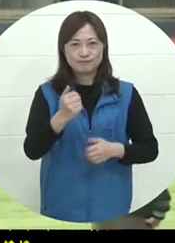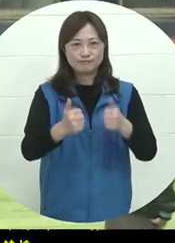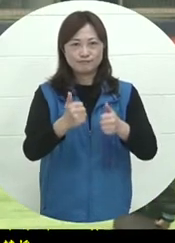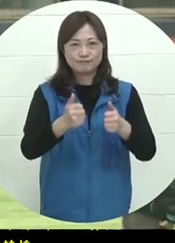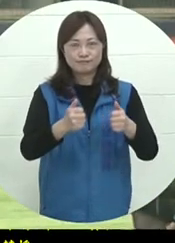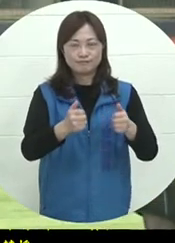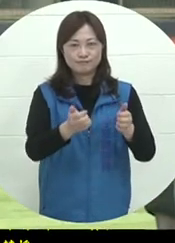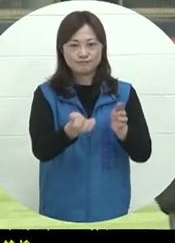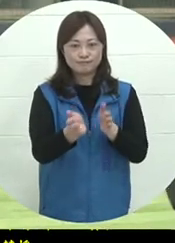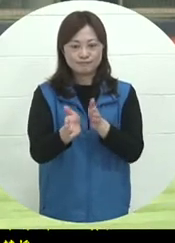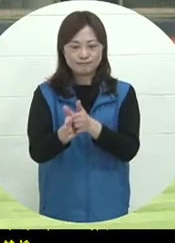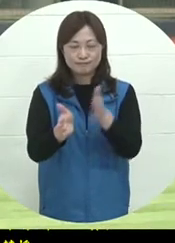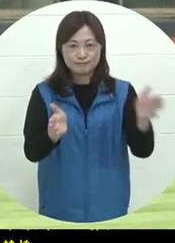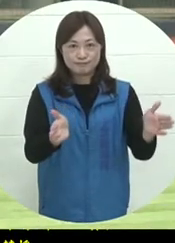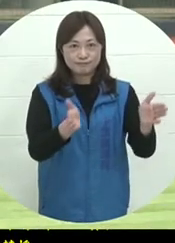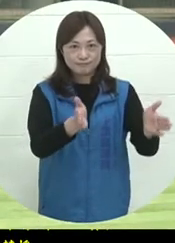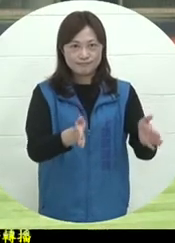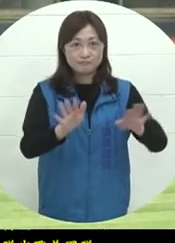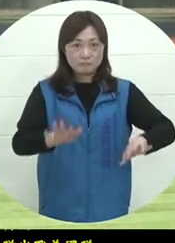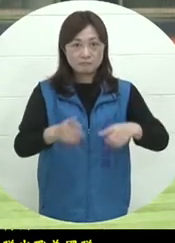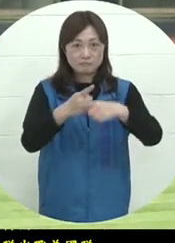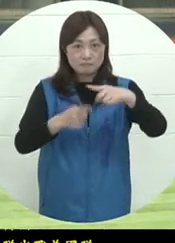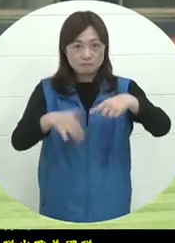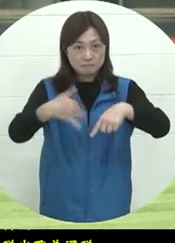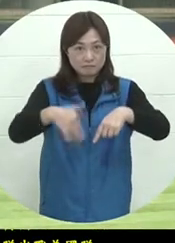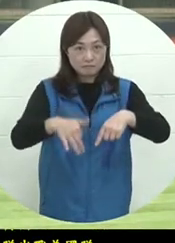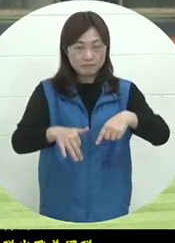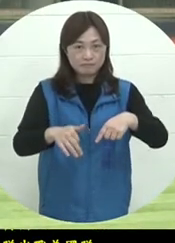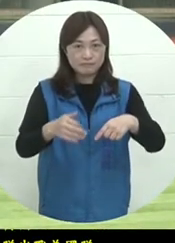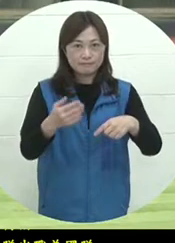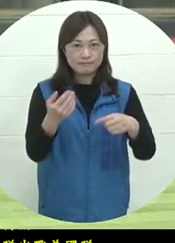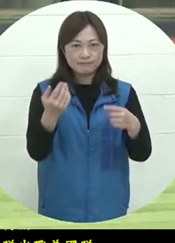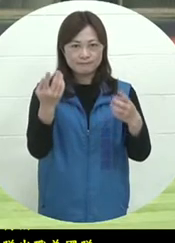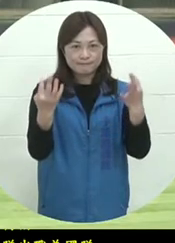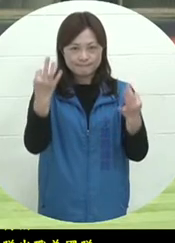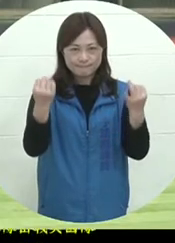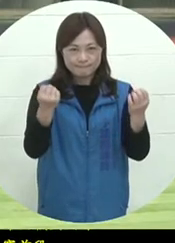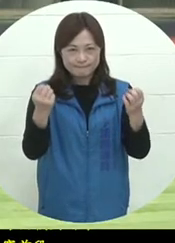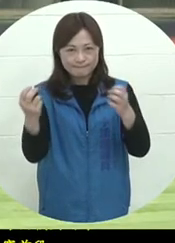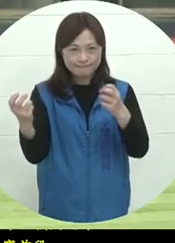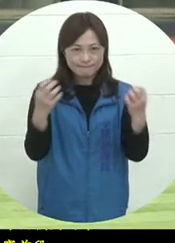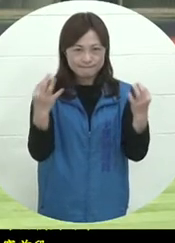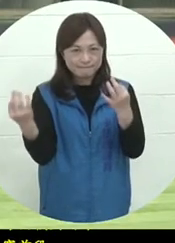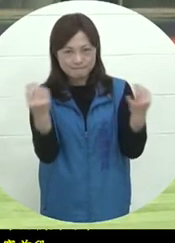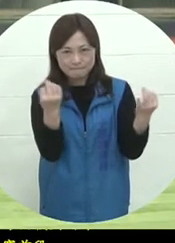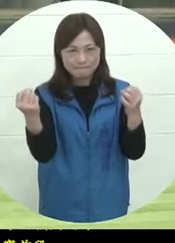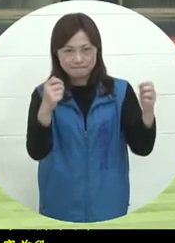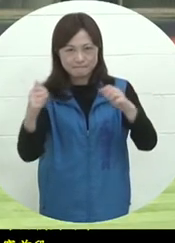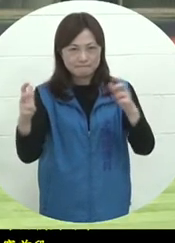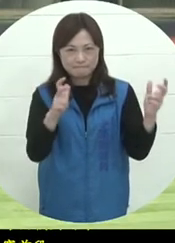The game is not even halfway yet. The score is considered a battle between you and me. But in the process